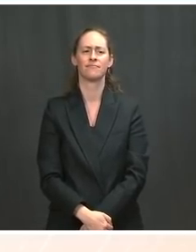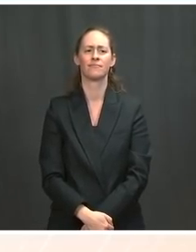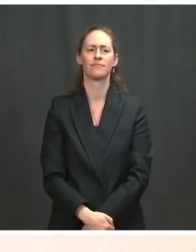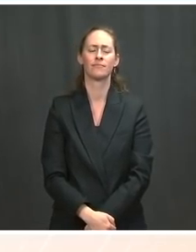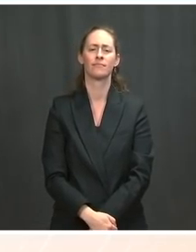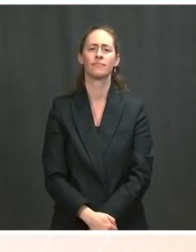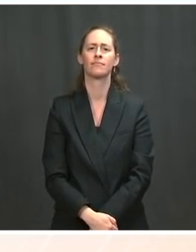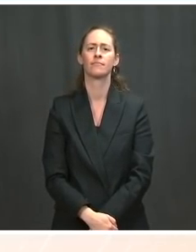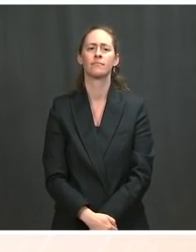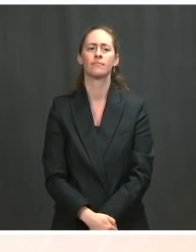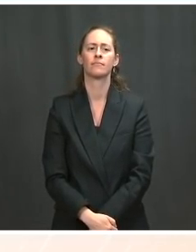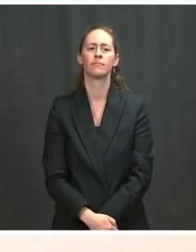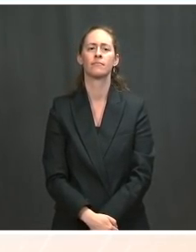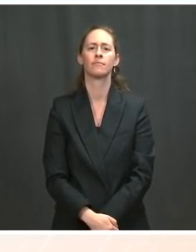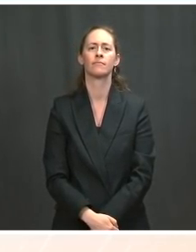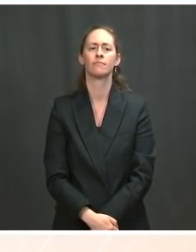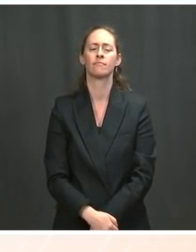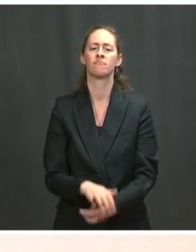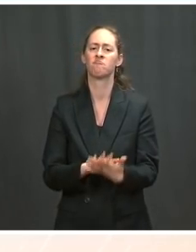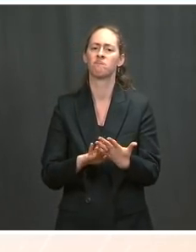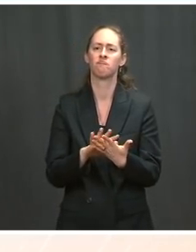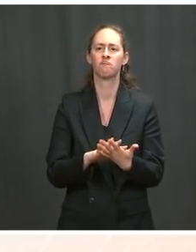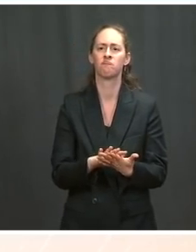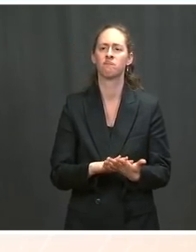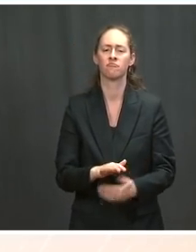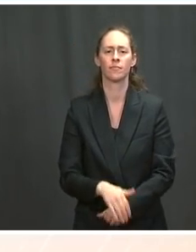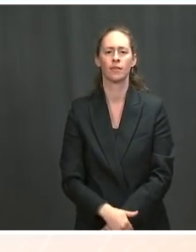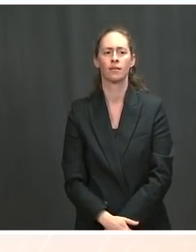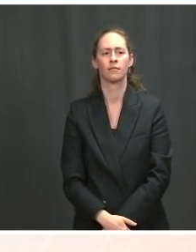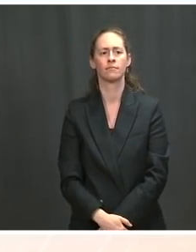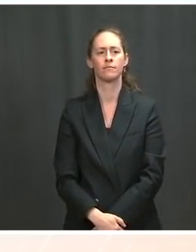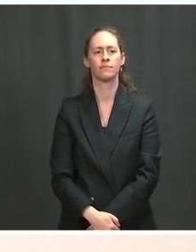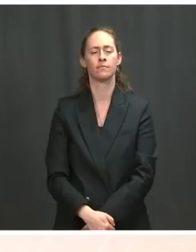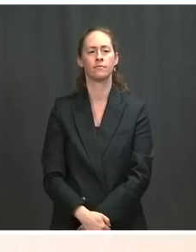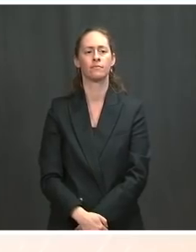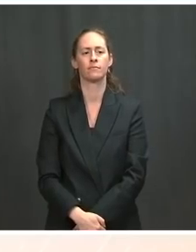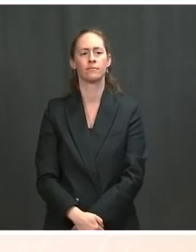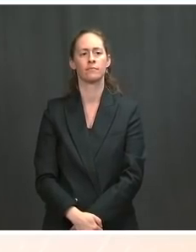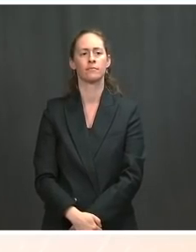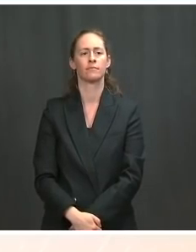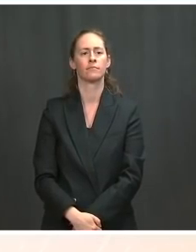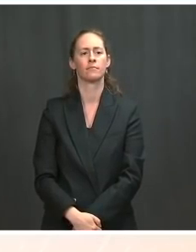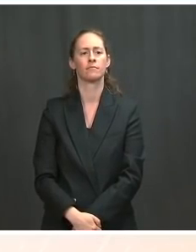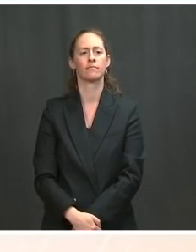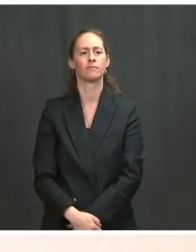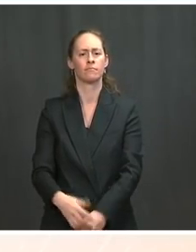Ms. Psaki: Well, I know we put out an expansive readout of the call that the President had with the Prime Minister.